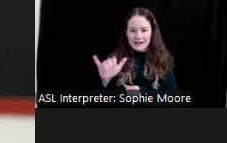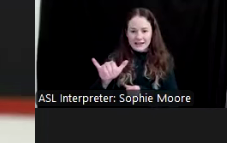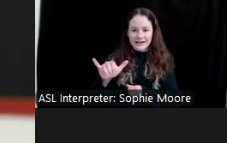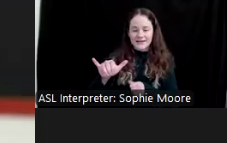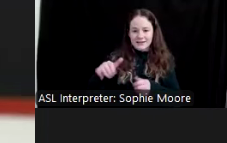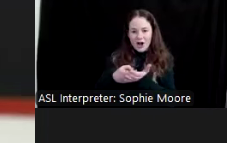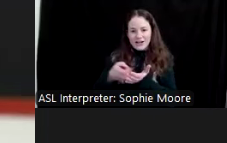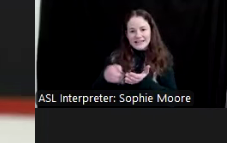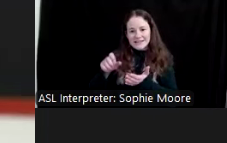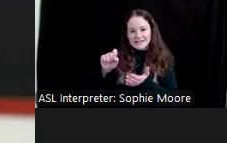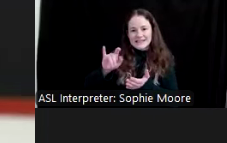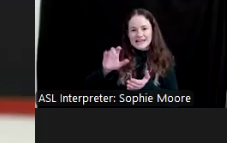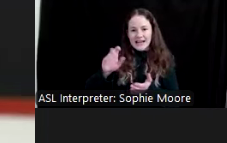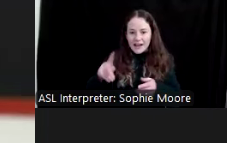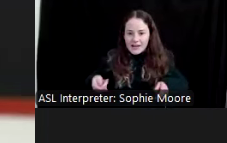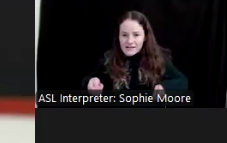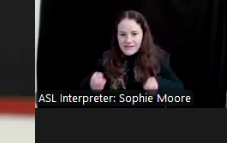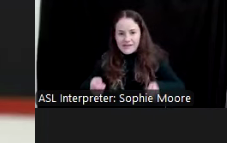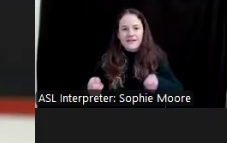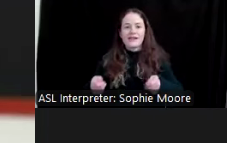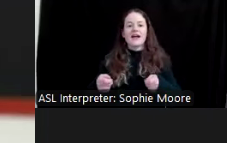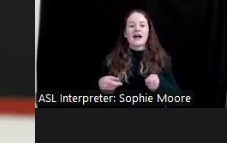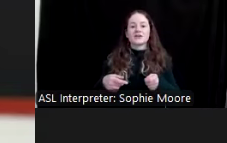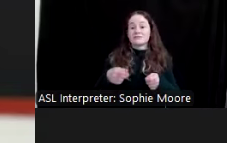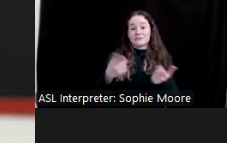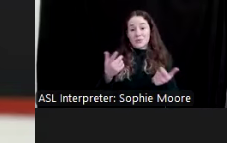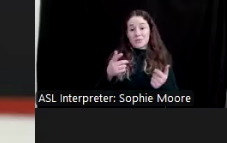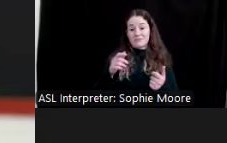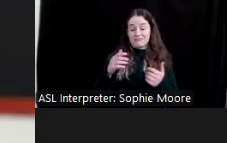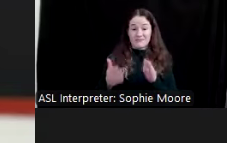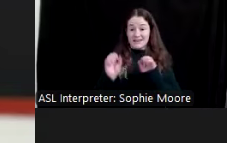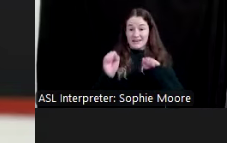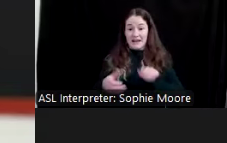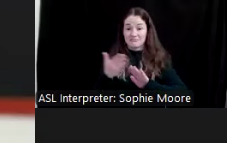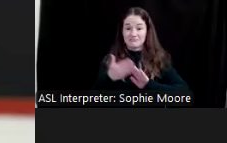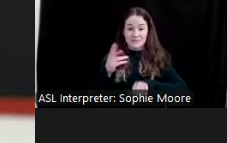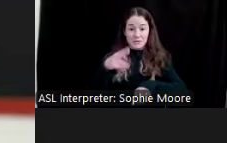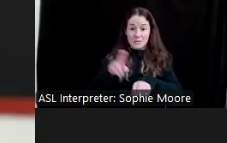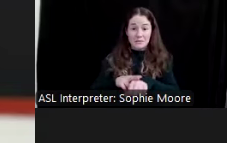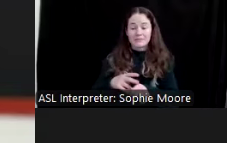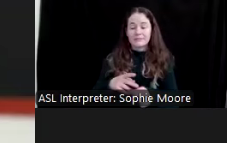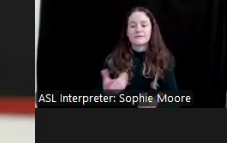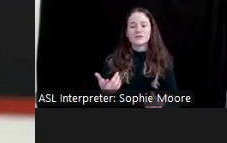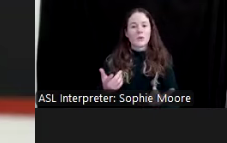It's a really cool thing to be to be able to see and be a part of. But we want to start early so that anyone with